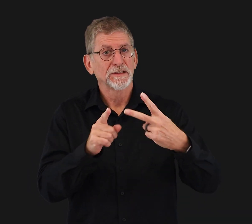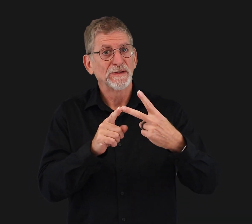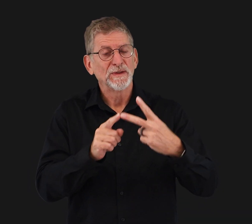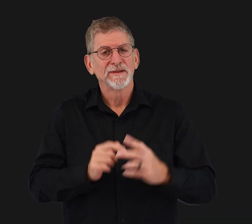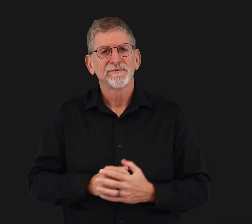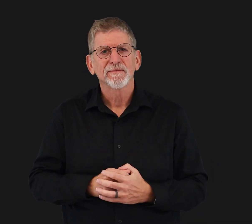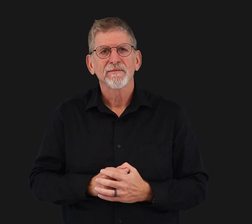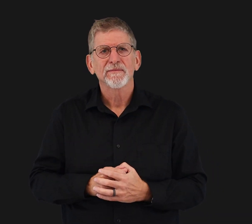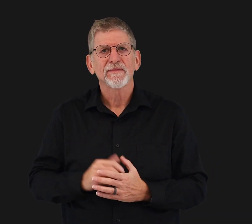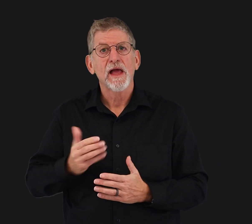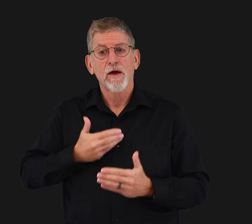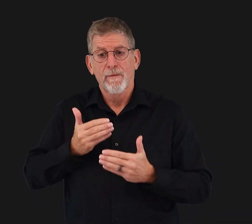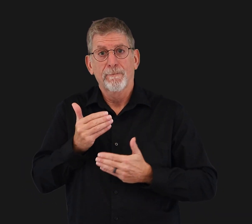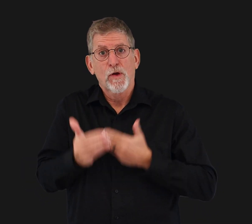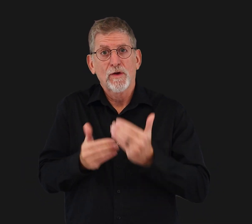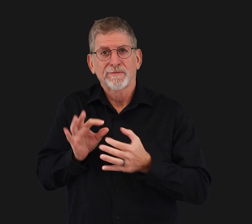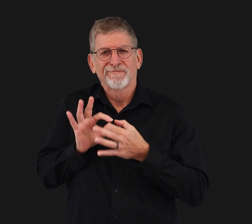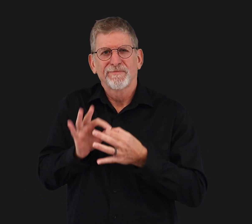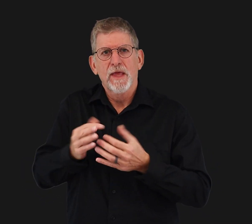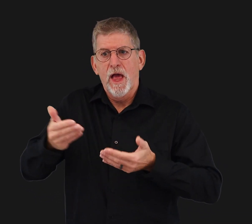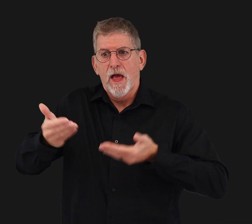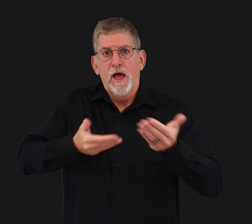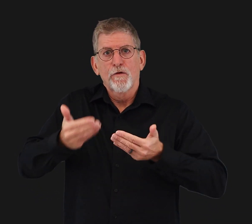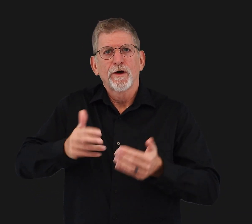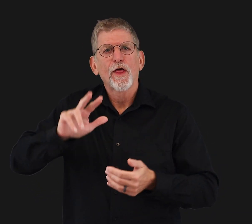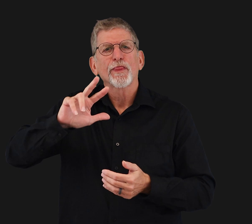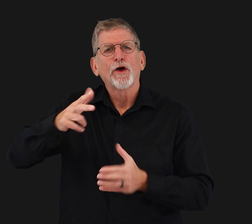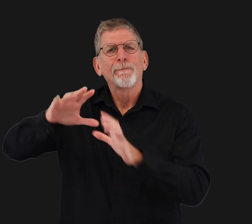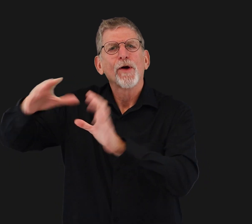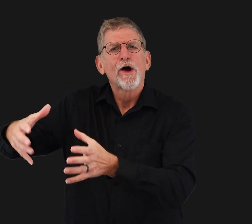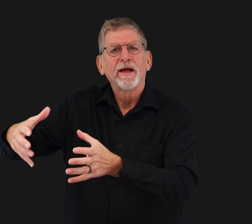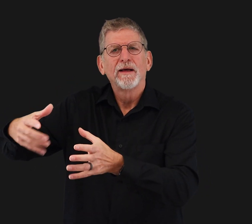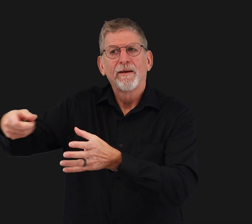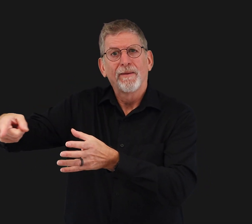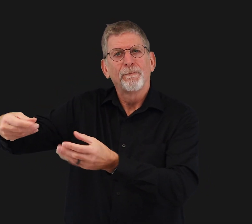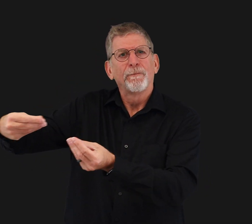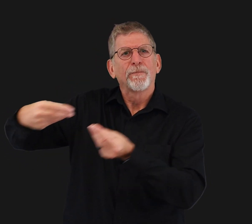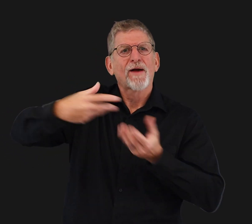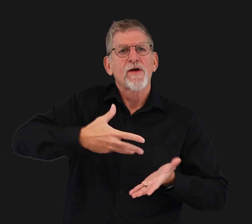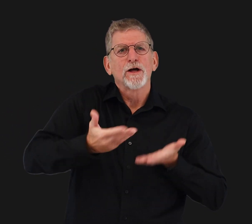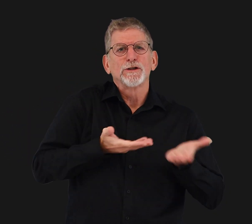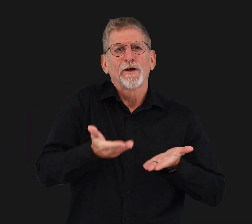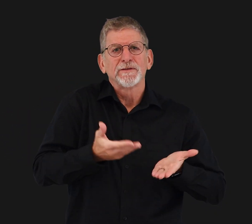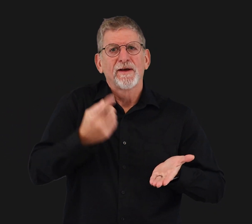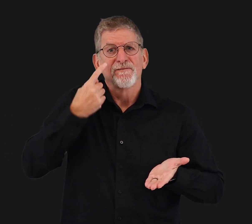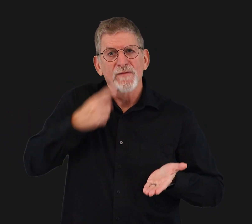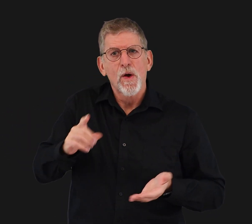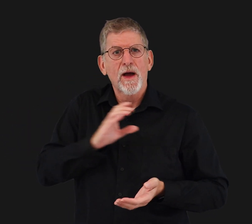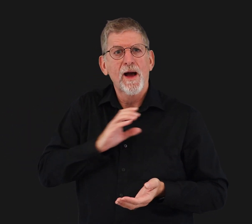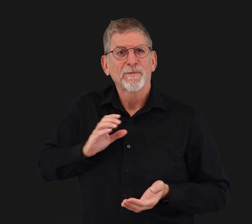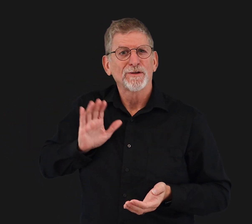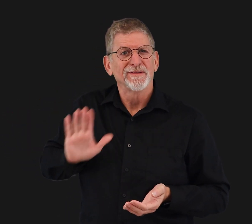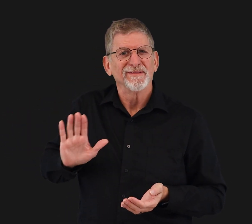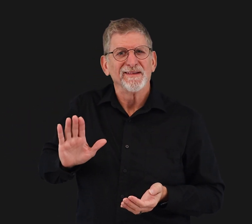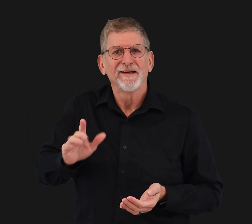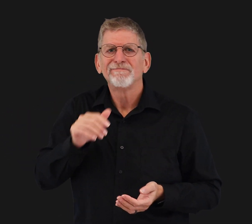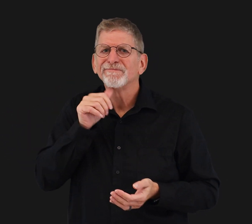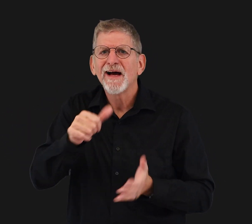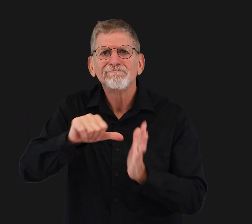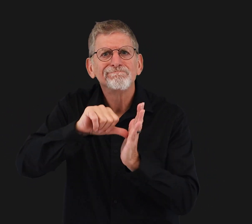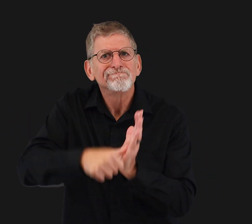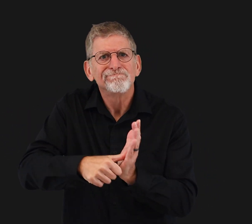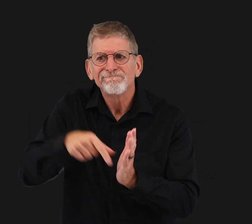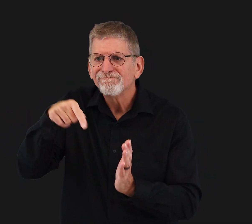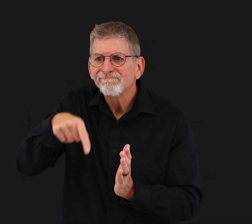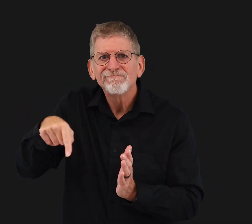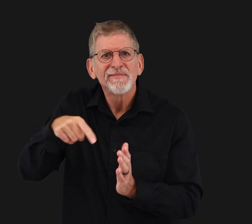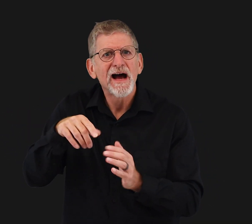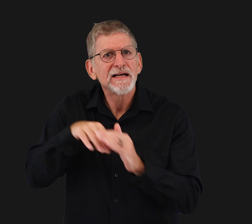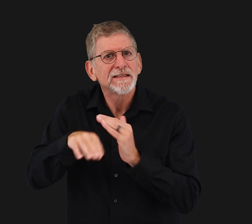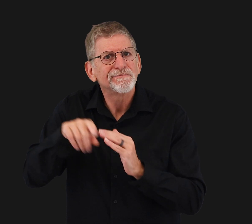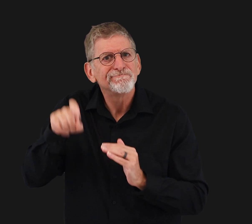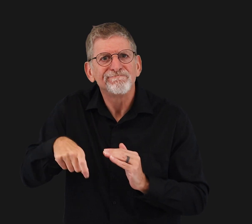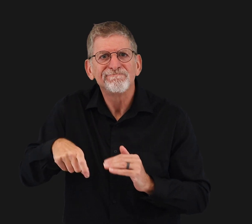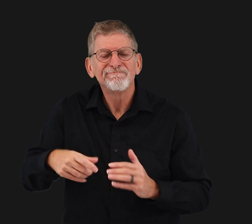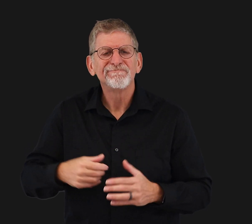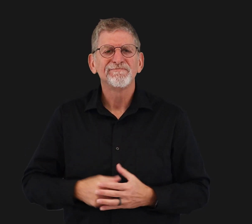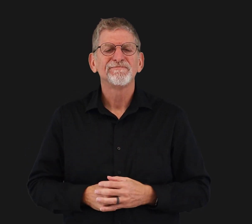• Our process for hiring third parties to provide services on the Commission's behalf does not emphasize accessibility